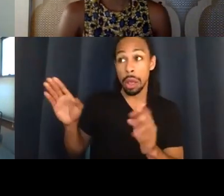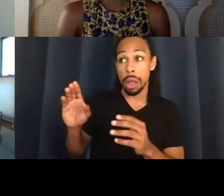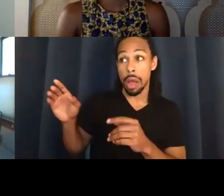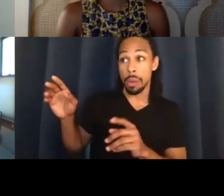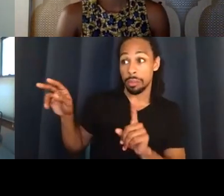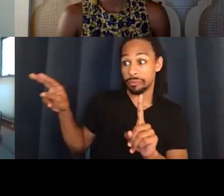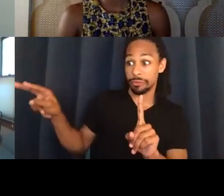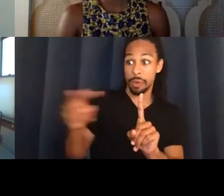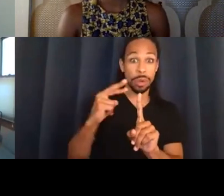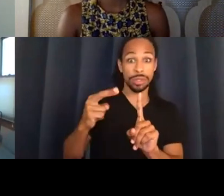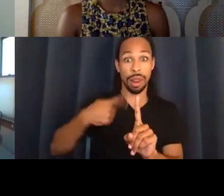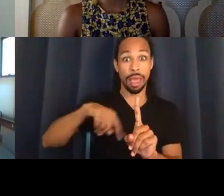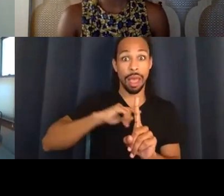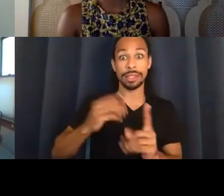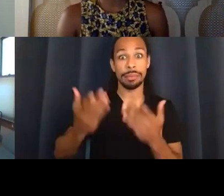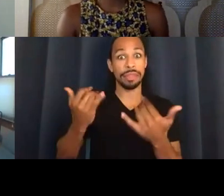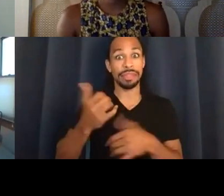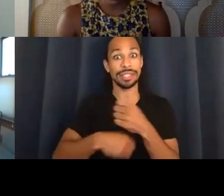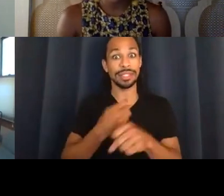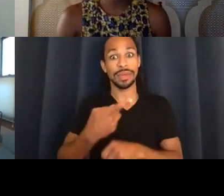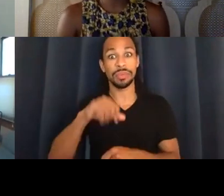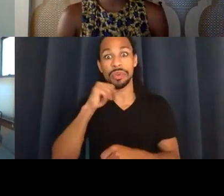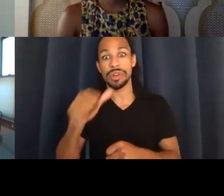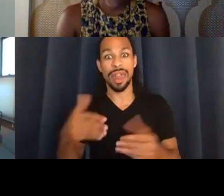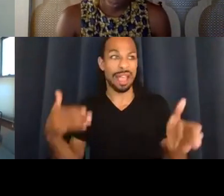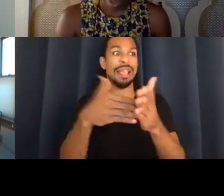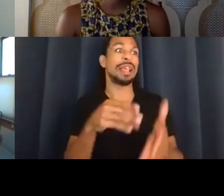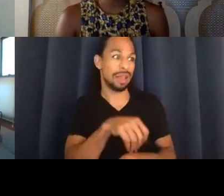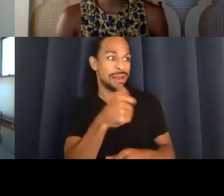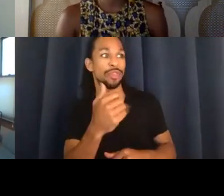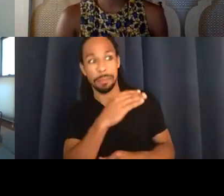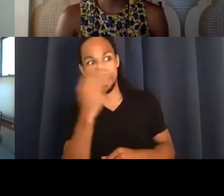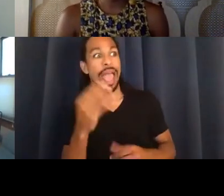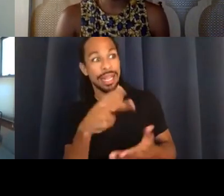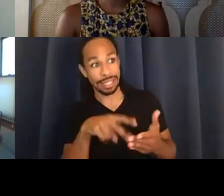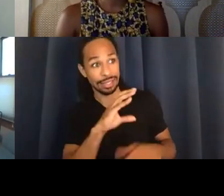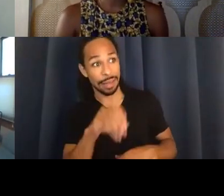where we're not pitted against another black company, but that is not the world we want